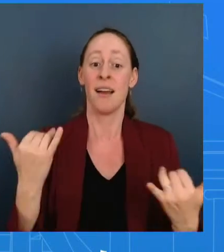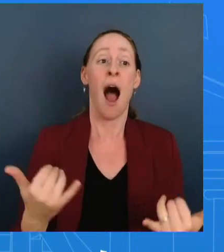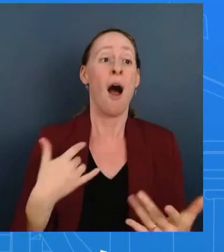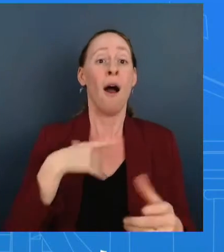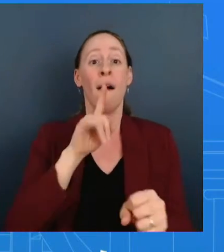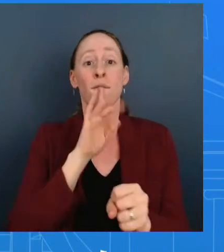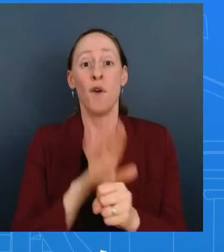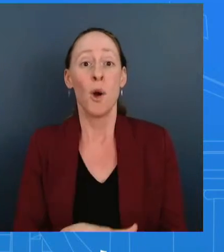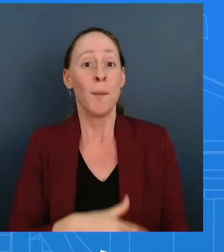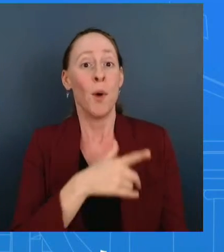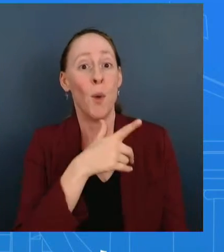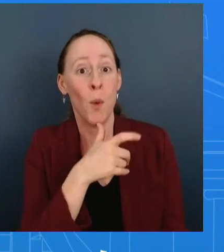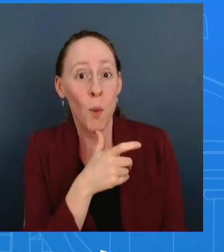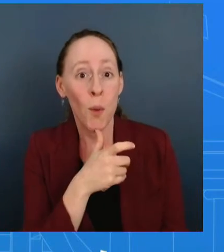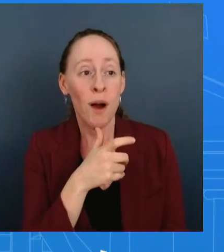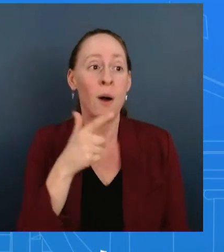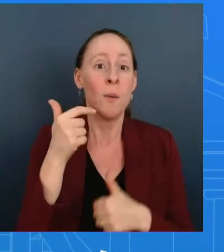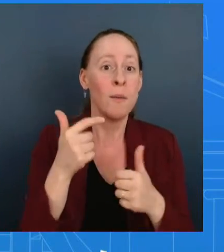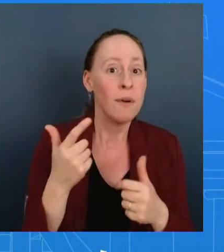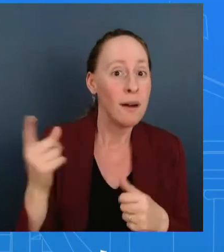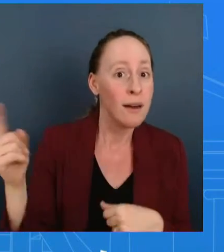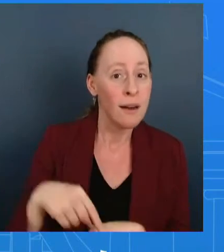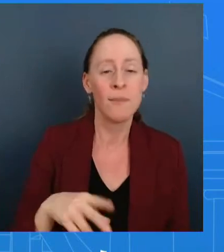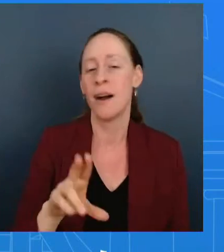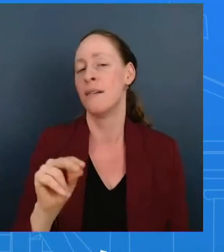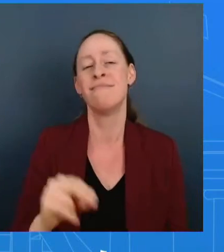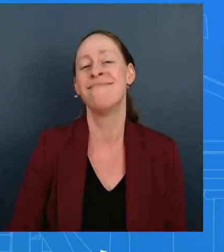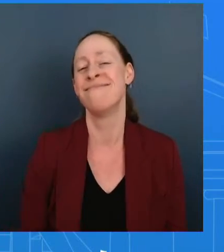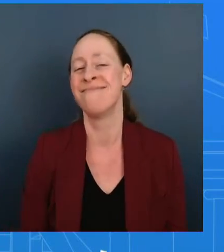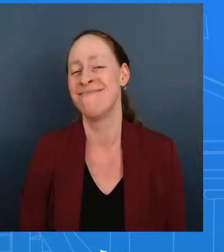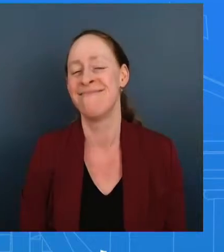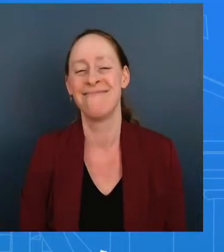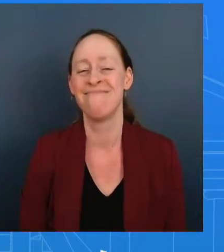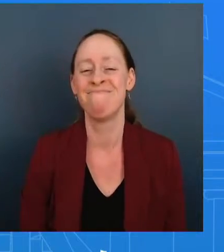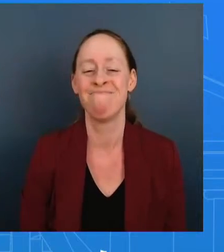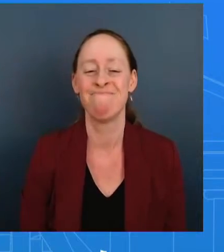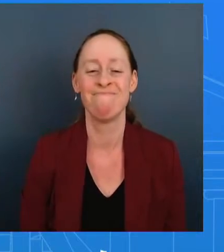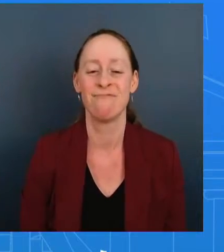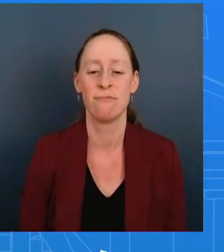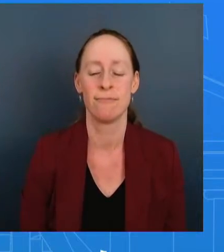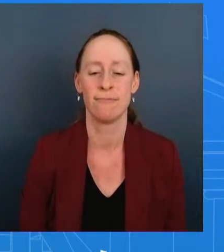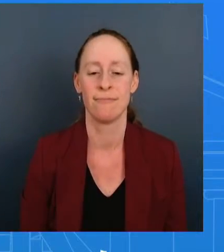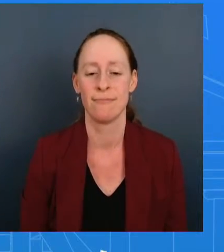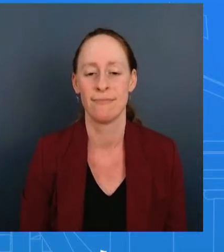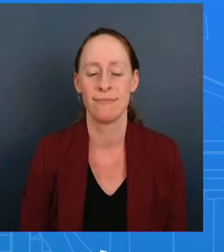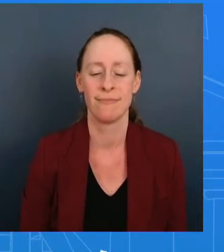comes to the White House out of privacy. The Press: One other question. Is -- will the president go to the Hill today? I know we saw his letter.